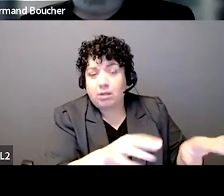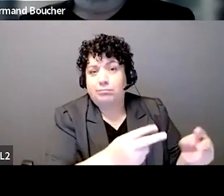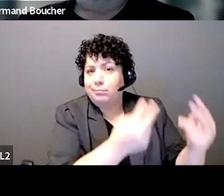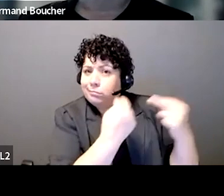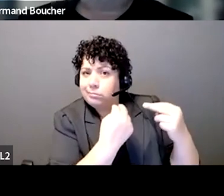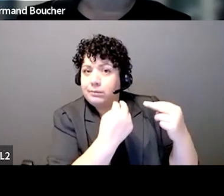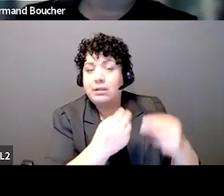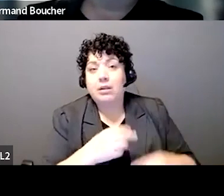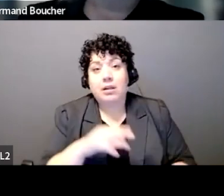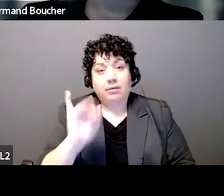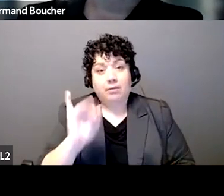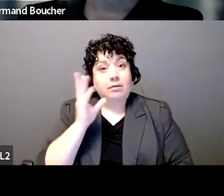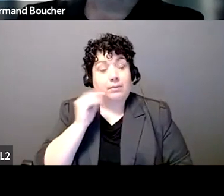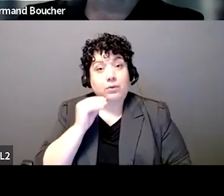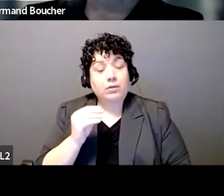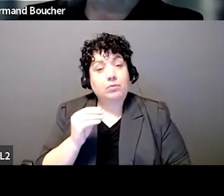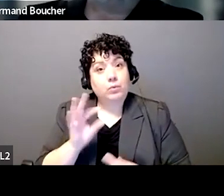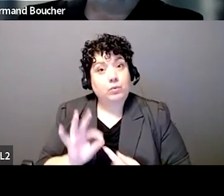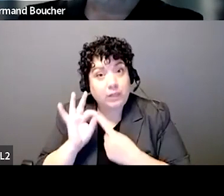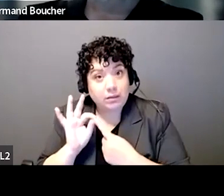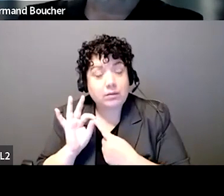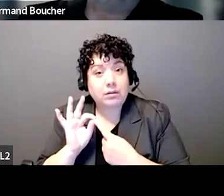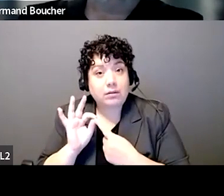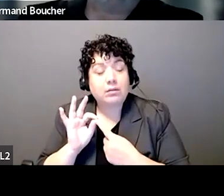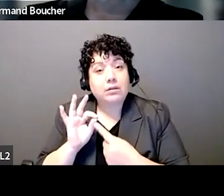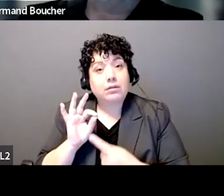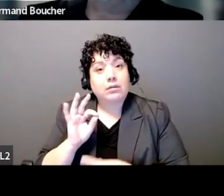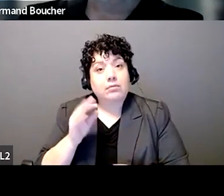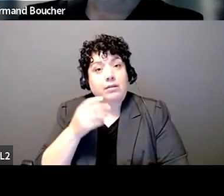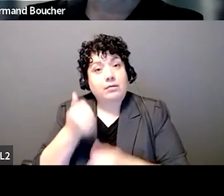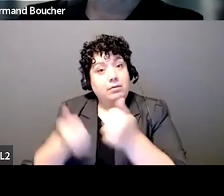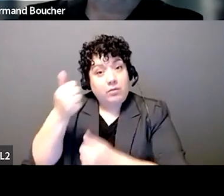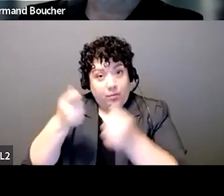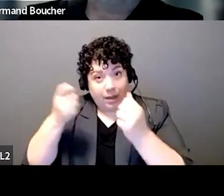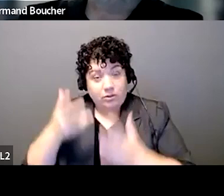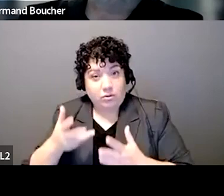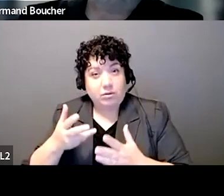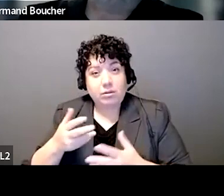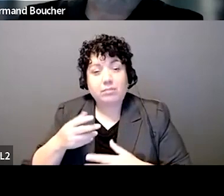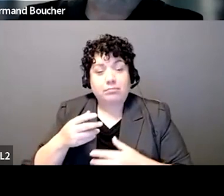experience but it was one where senior management like we've heard throughout this conference